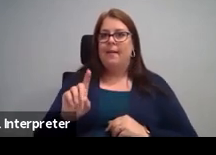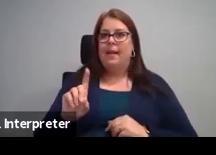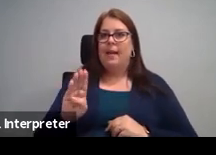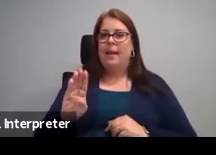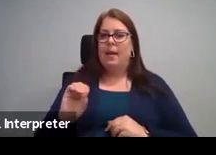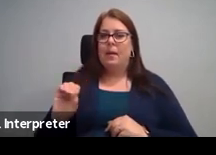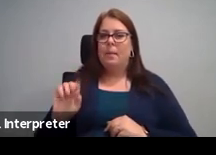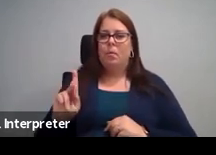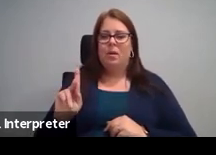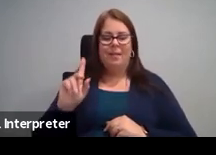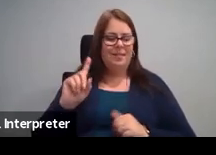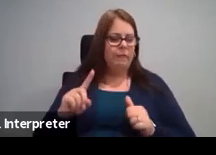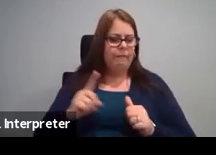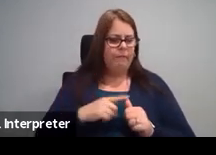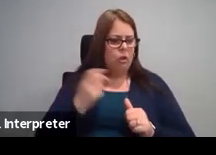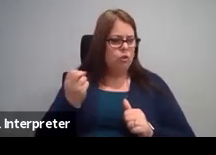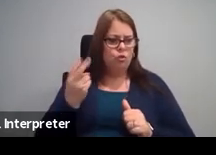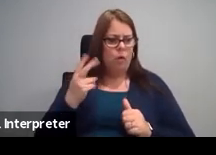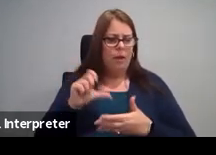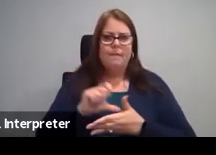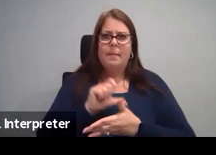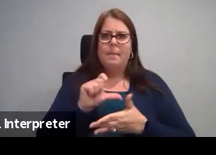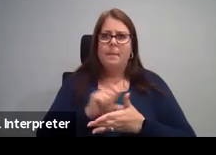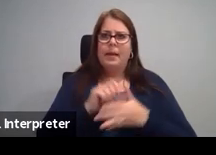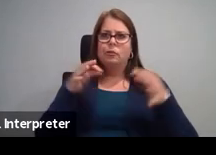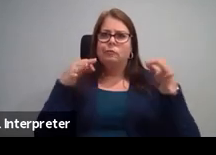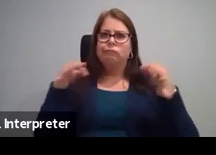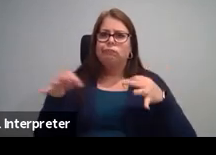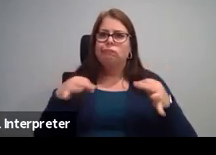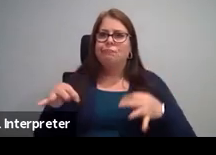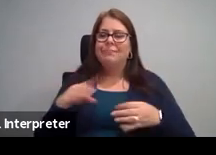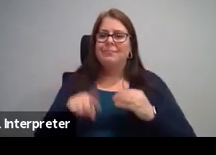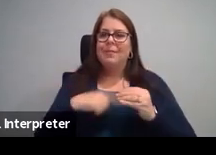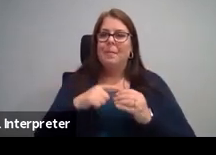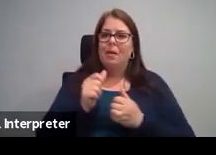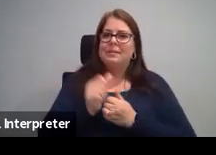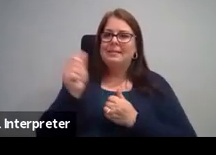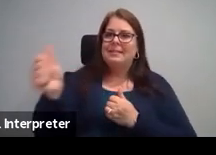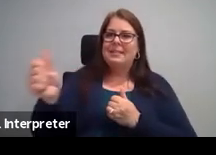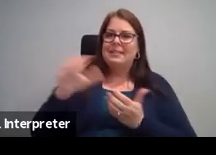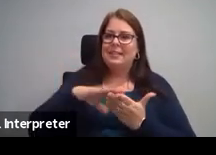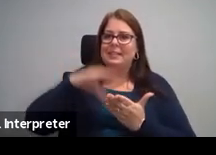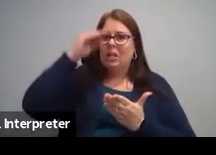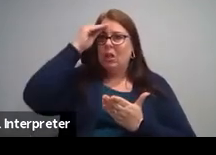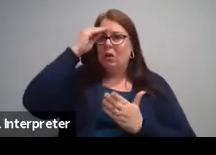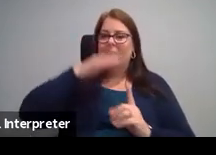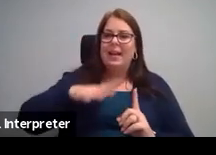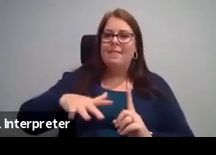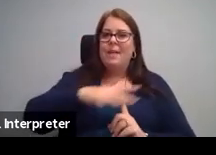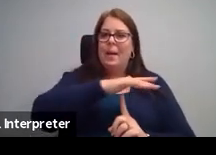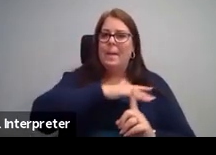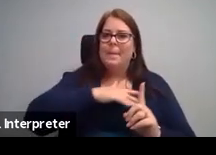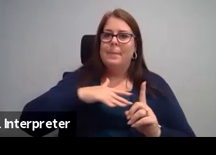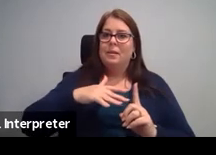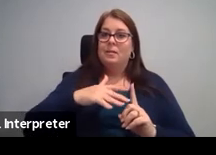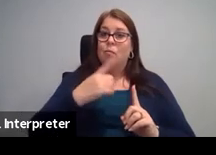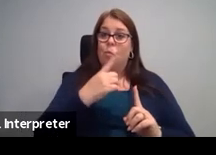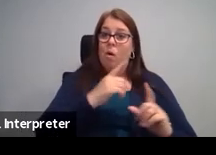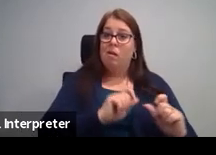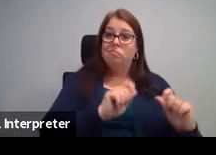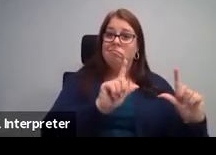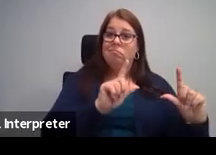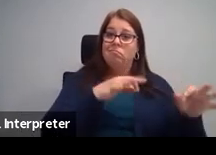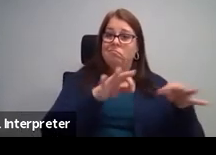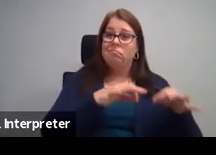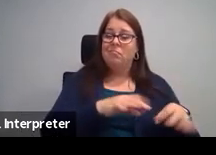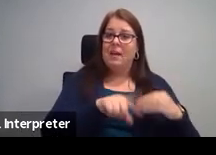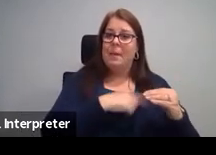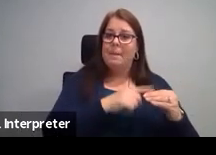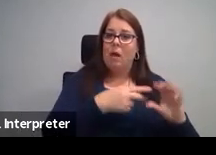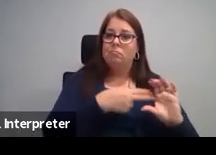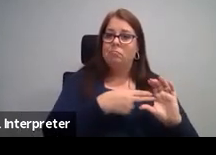Laurie Arnold: The first 12 pages of it. We're about addressing the distance learning environment, you know, there was a page on zoom. There was a page on like, what is your weekly template of instruction look like with